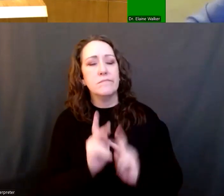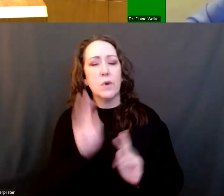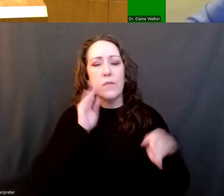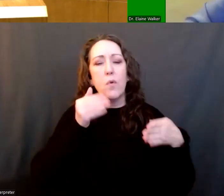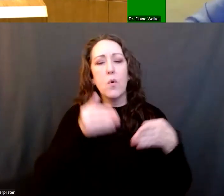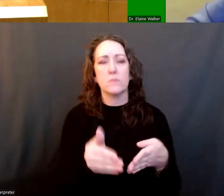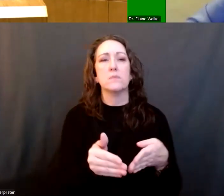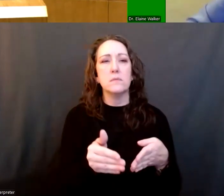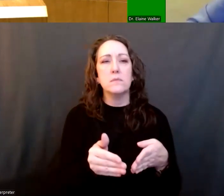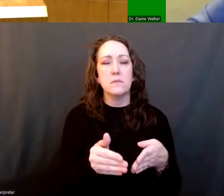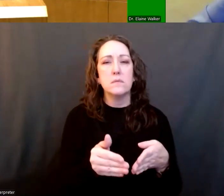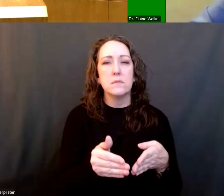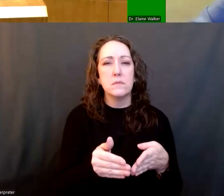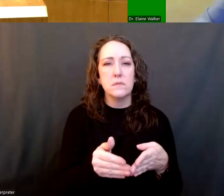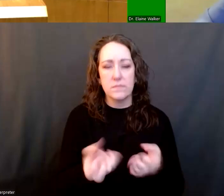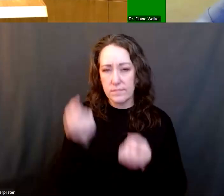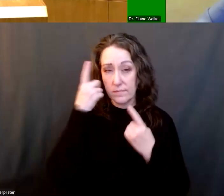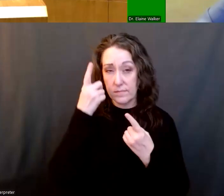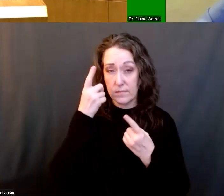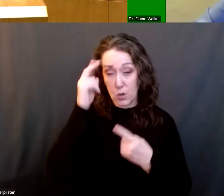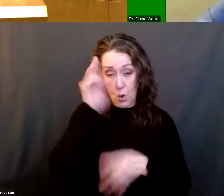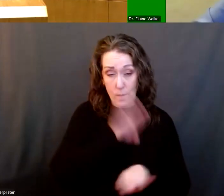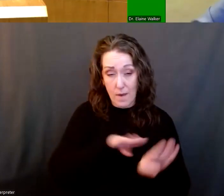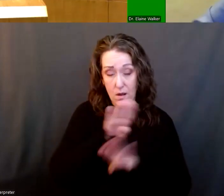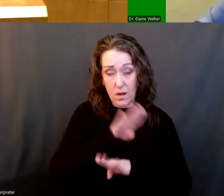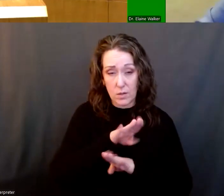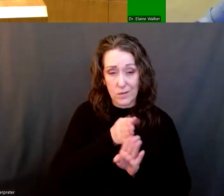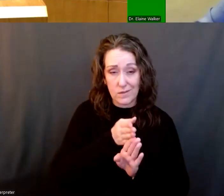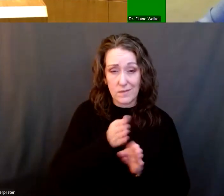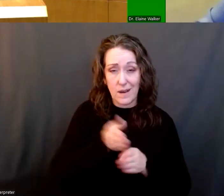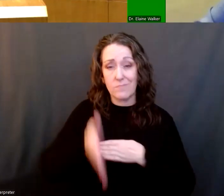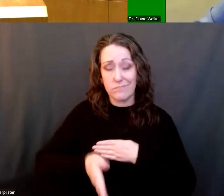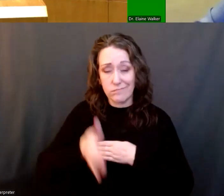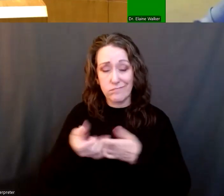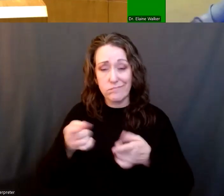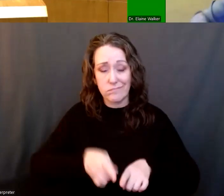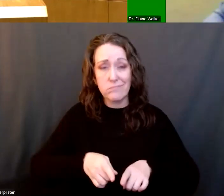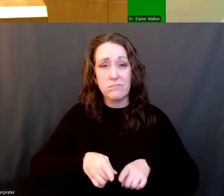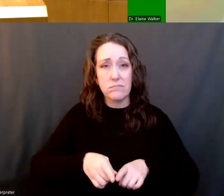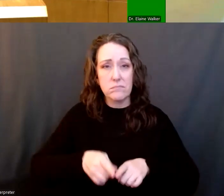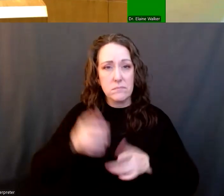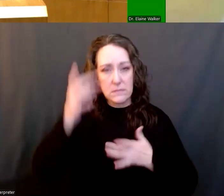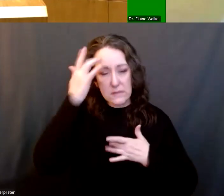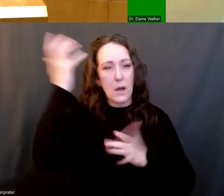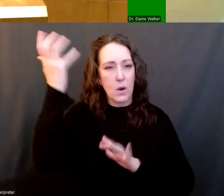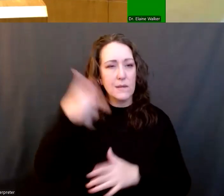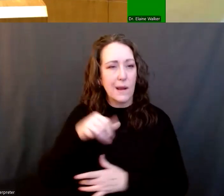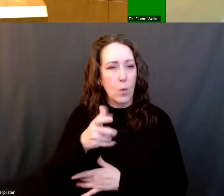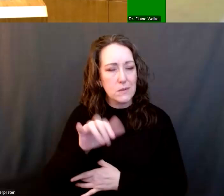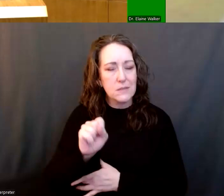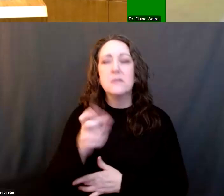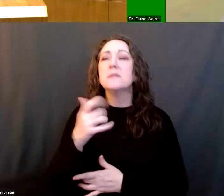um understanding the neurobiological antecedants of psychosis and also focusing on uh preventive